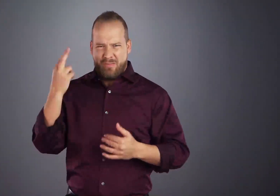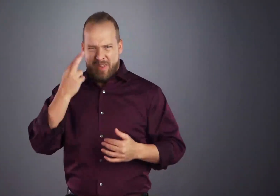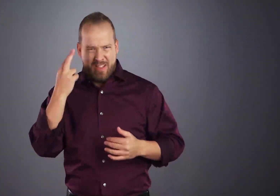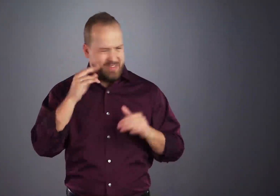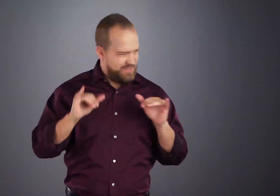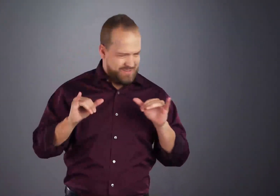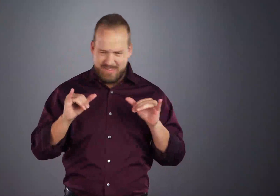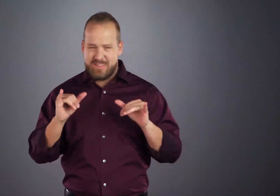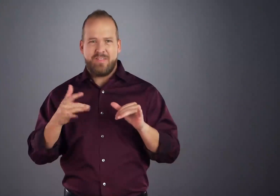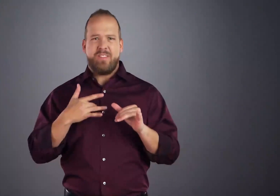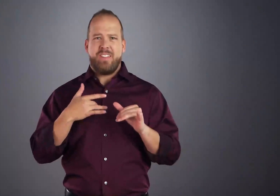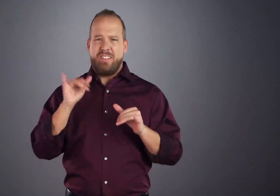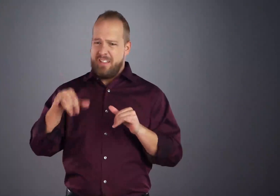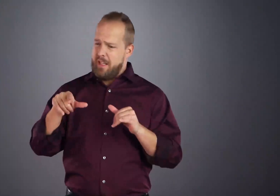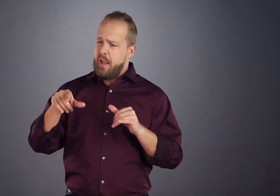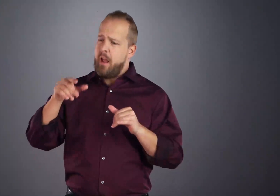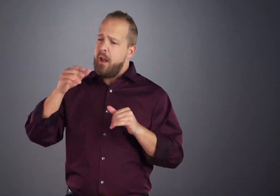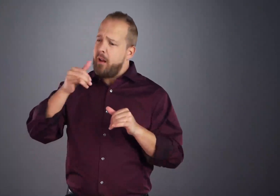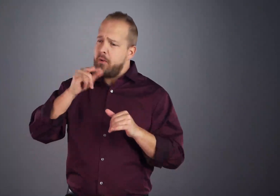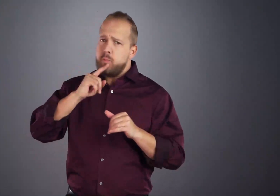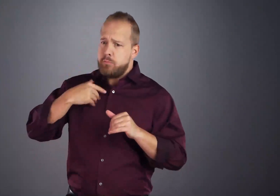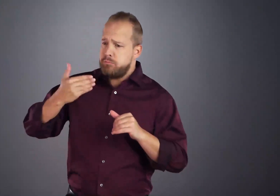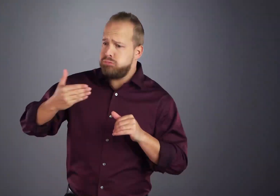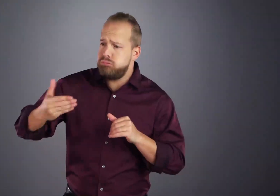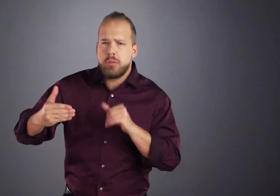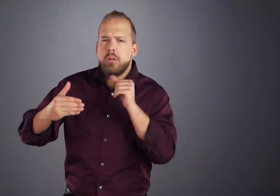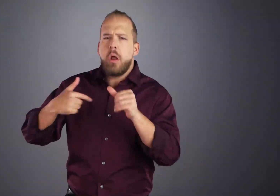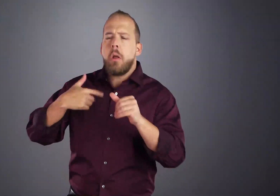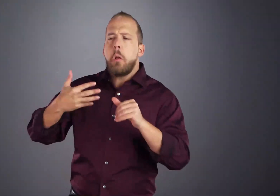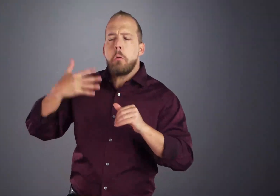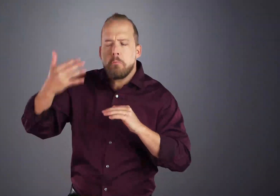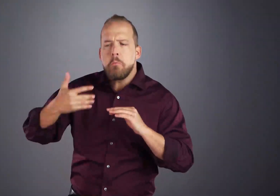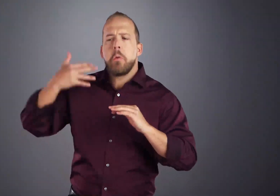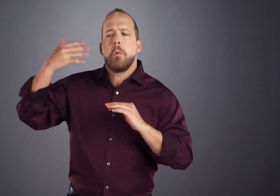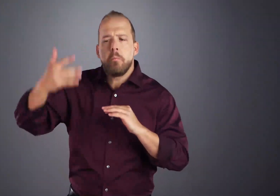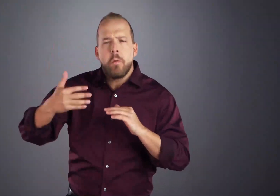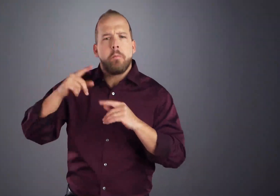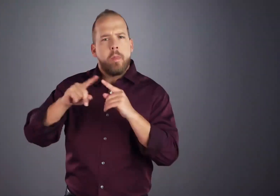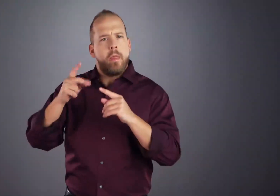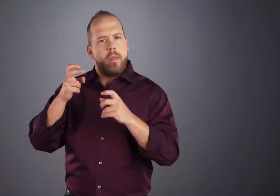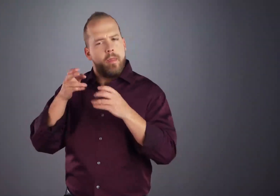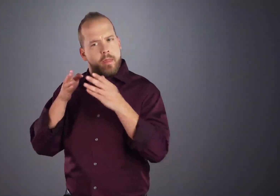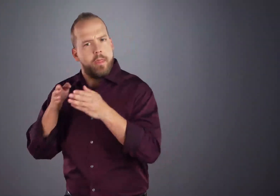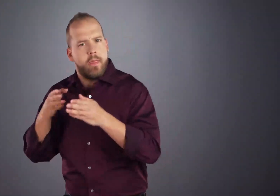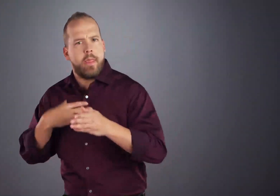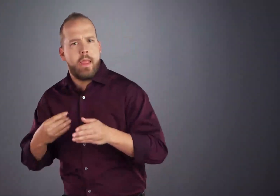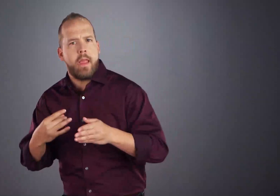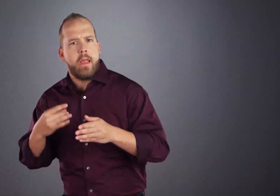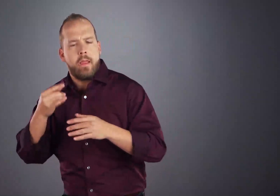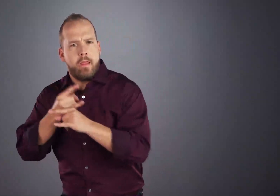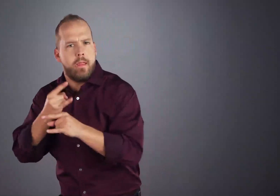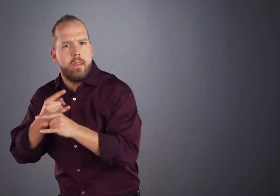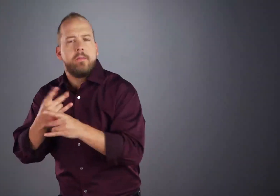Though my drinking was not yet continuous, it disturbed my wife.